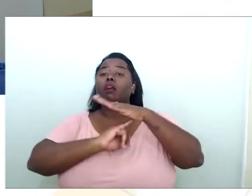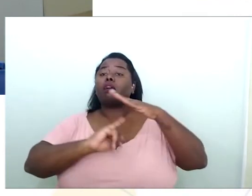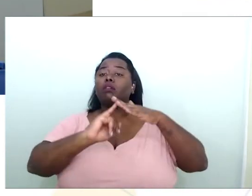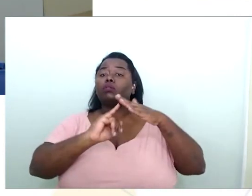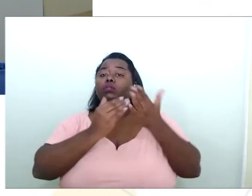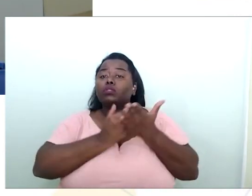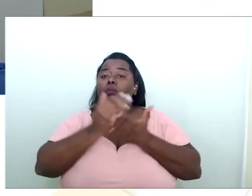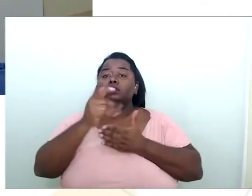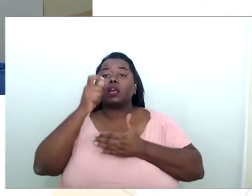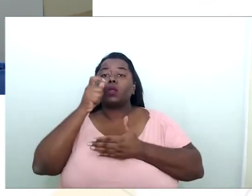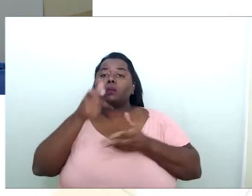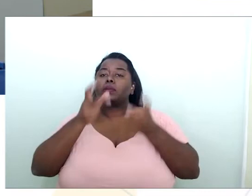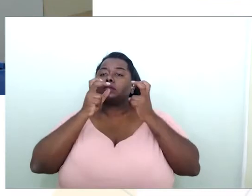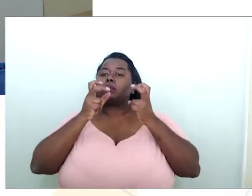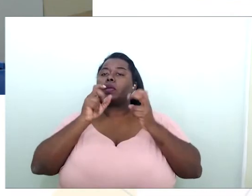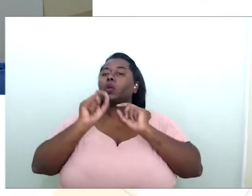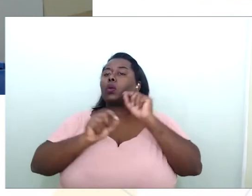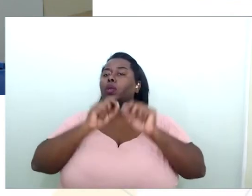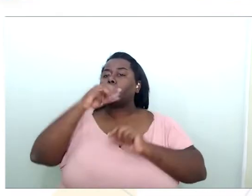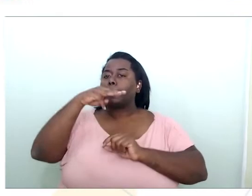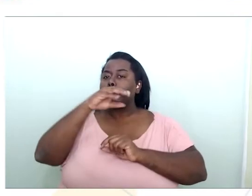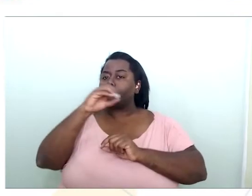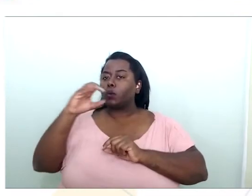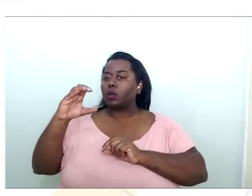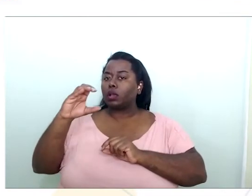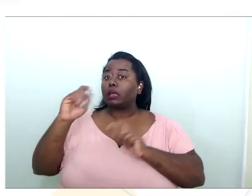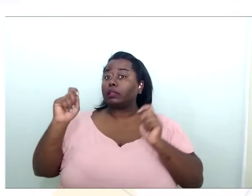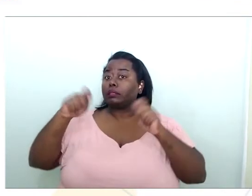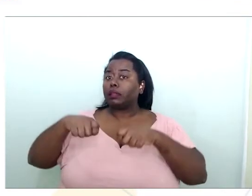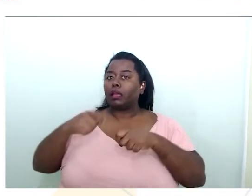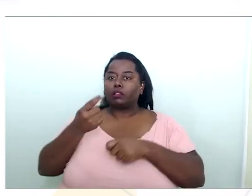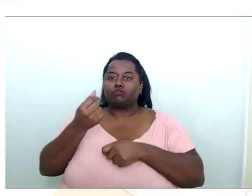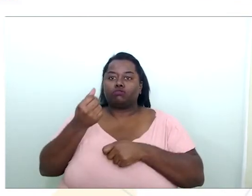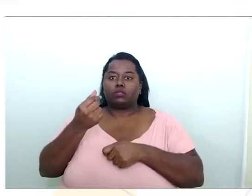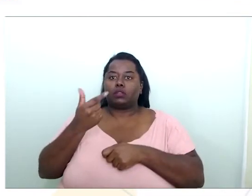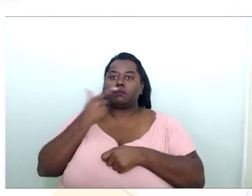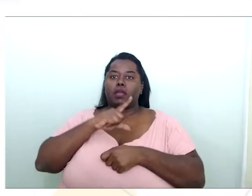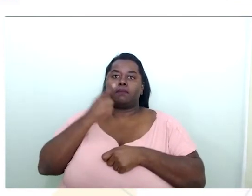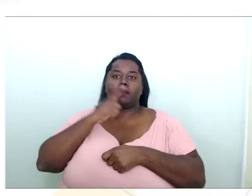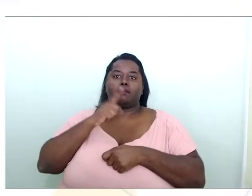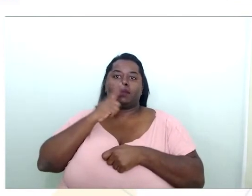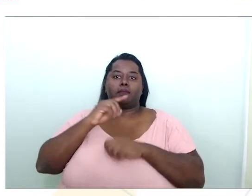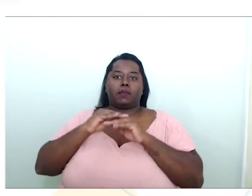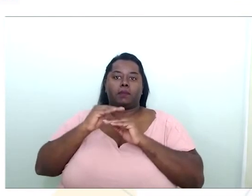MOOCs is a way of making money how we can get many more students around here